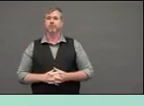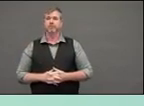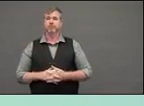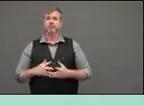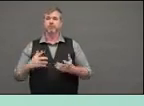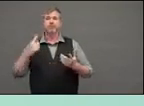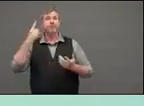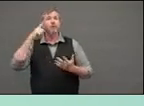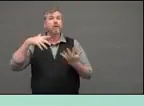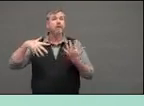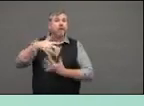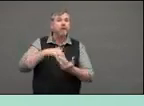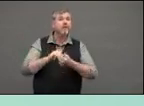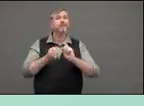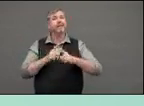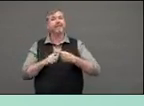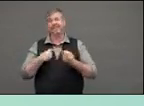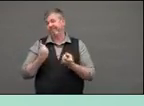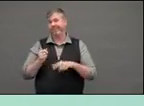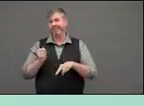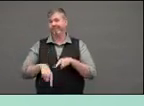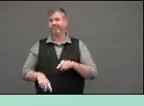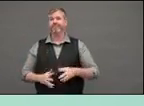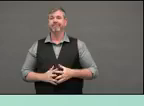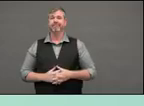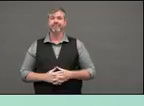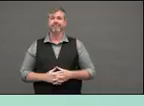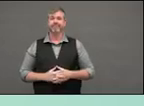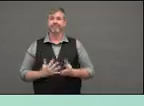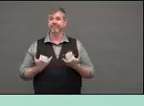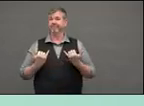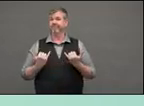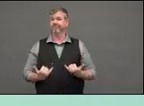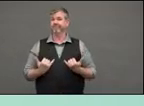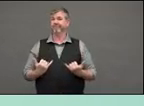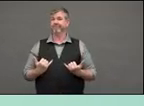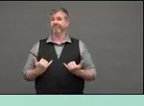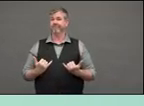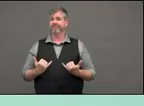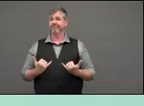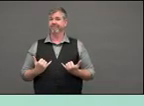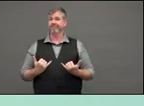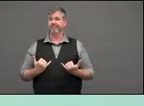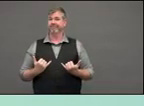but you know that we're at a digital age where we can communicate with our